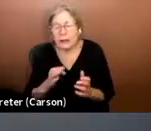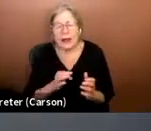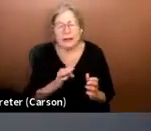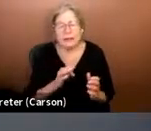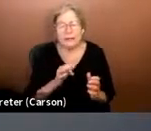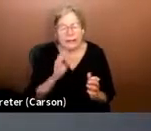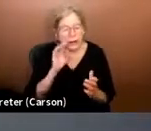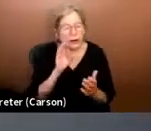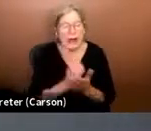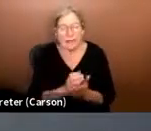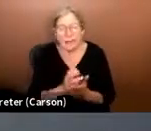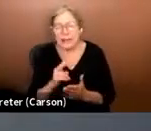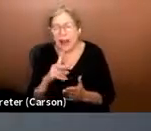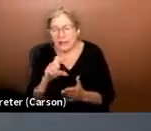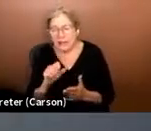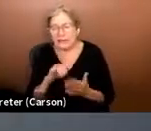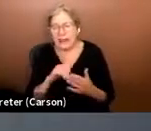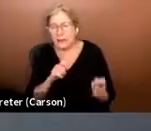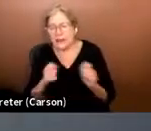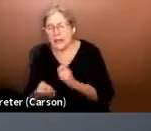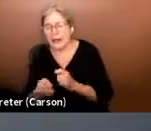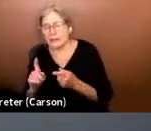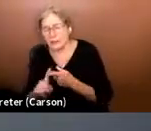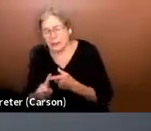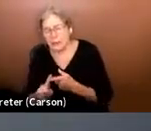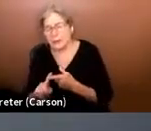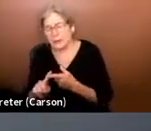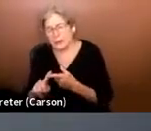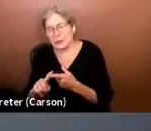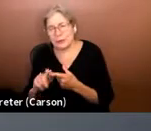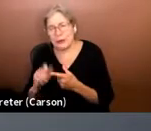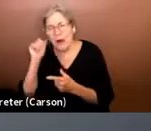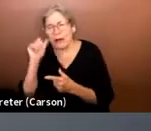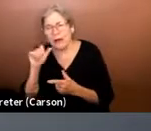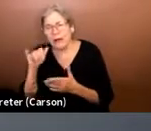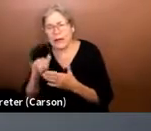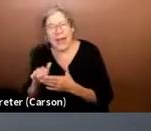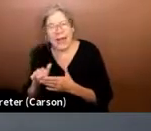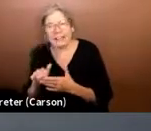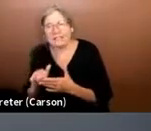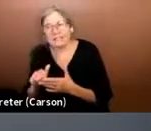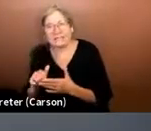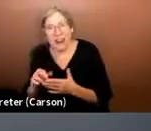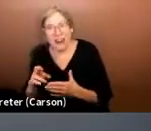have been adapted to audio that are accessible at all to blind readers at this